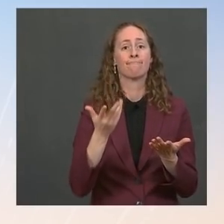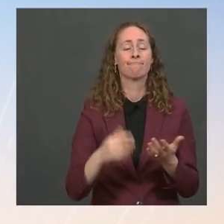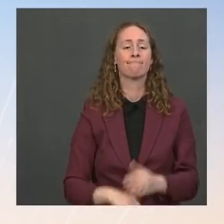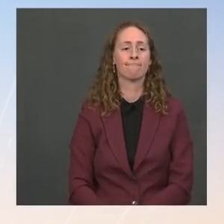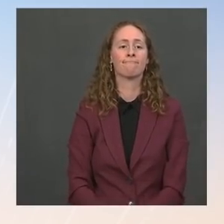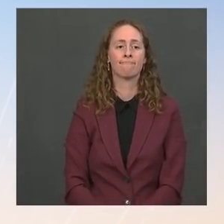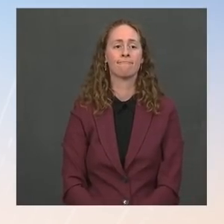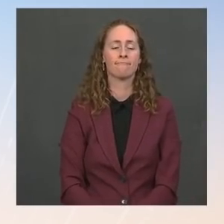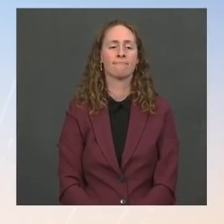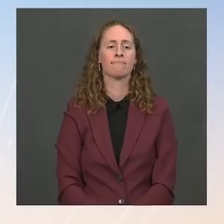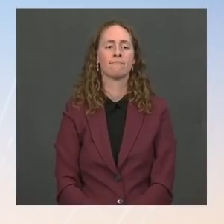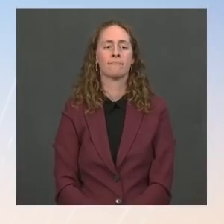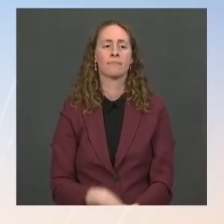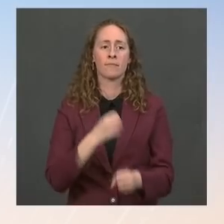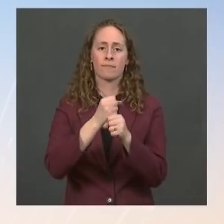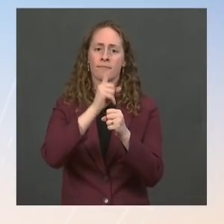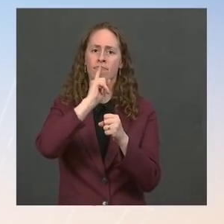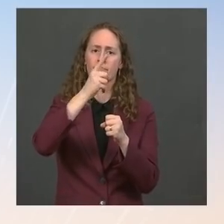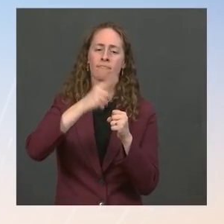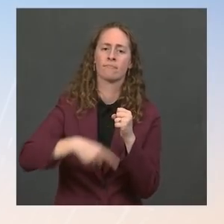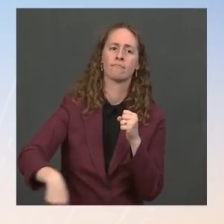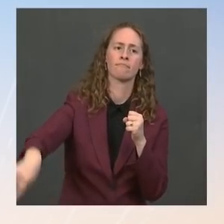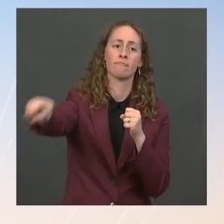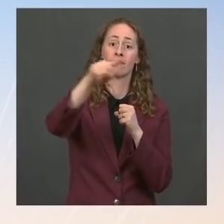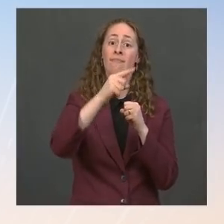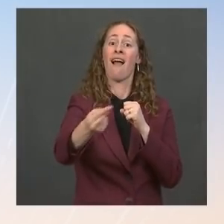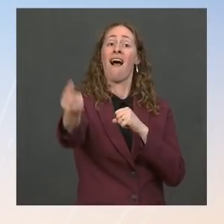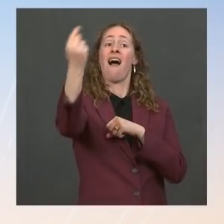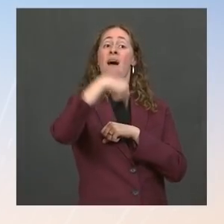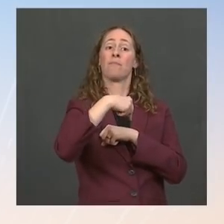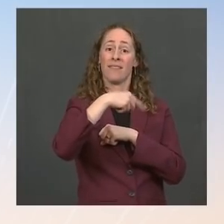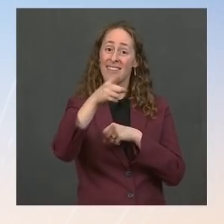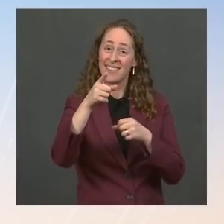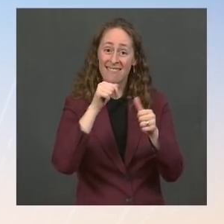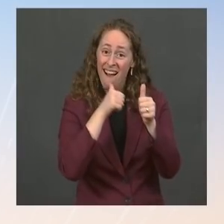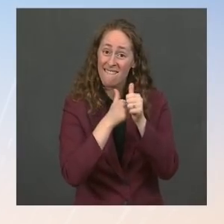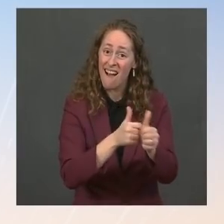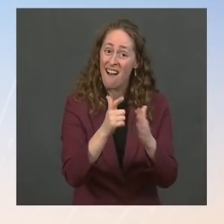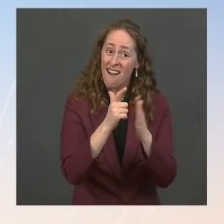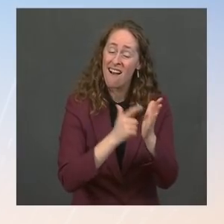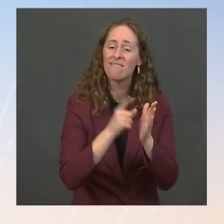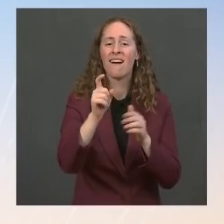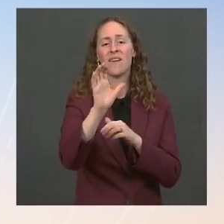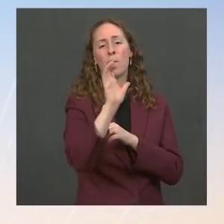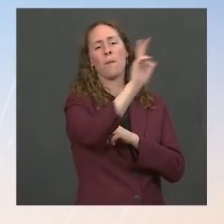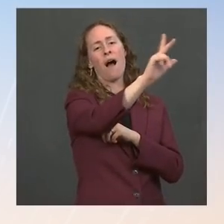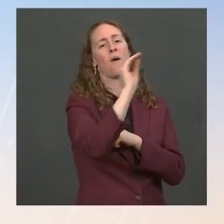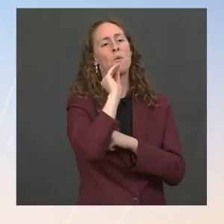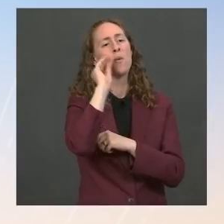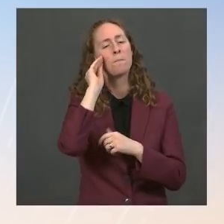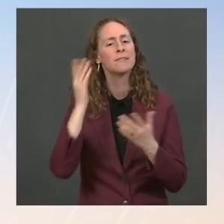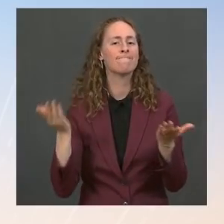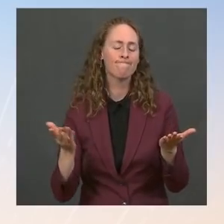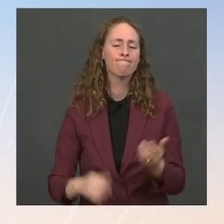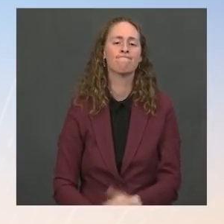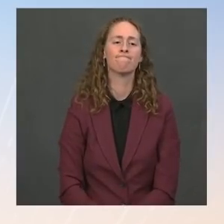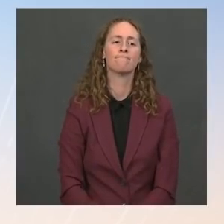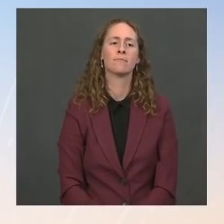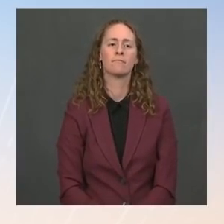that people who are not coming here lawfully are sent back to the countries they came from. Go ahead. The Press: Thank you, Jen. >> Ms Psaki: Okay. Last one. The Press: Two quick questions. Ms Psaki: Yep.